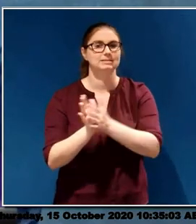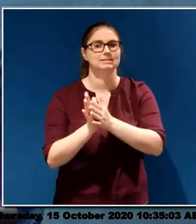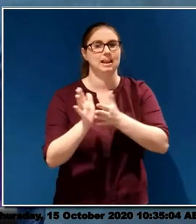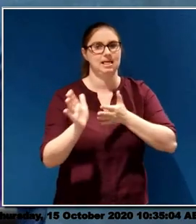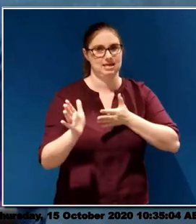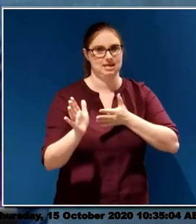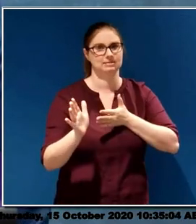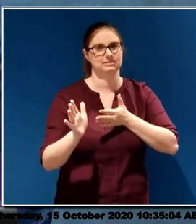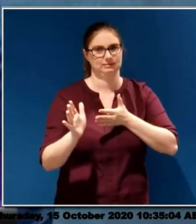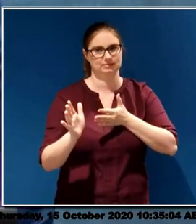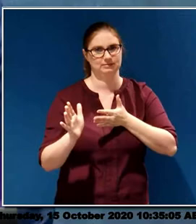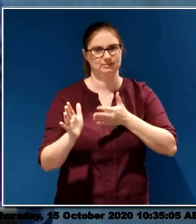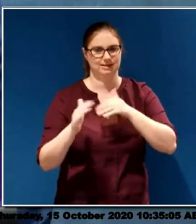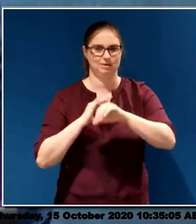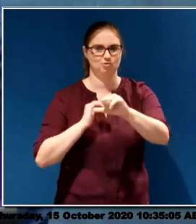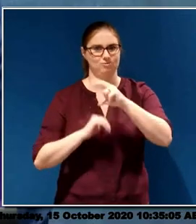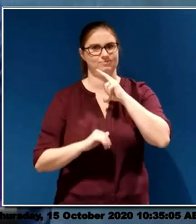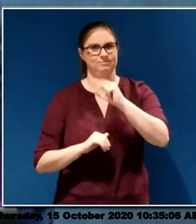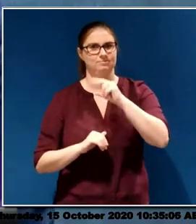Operator, could you please play that clip.